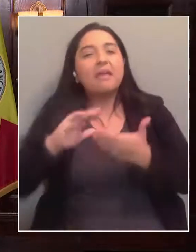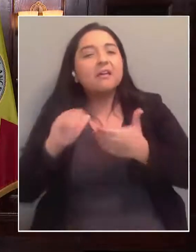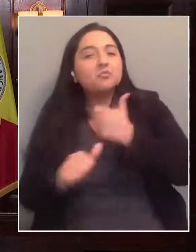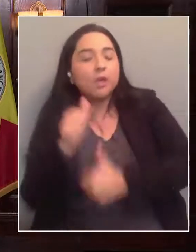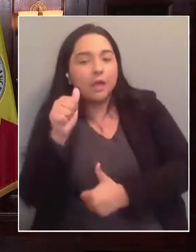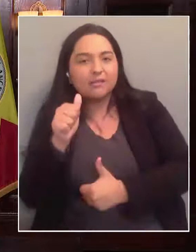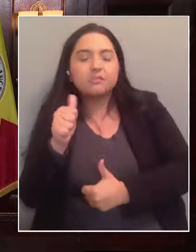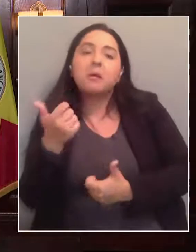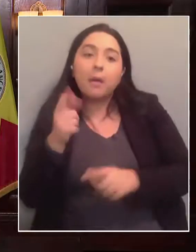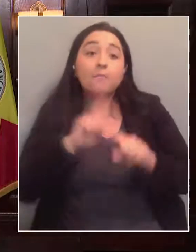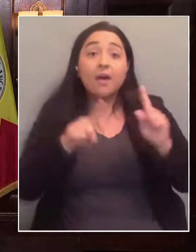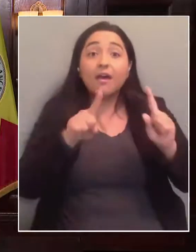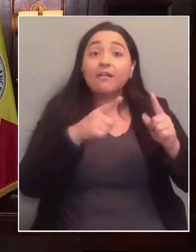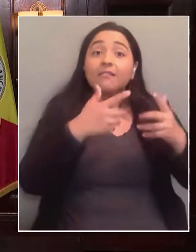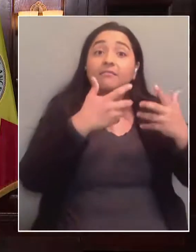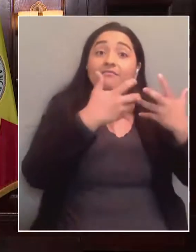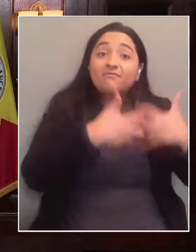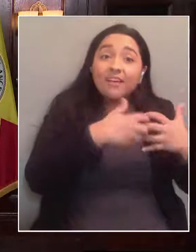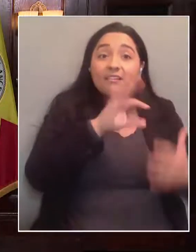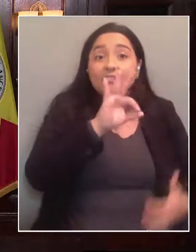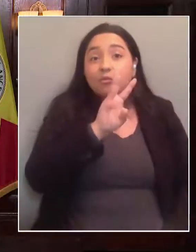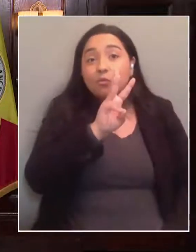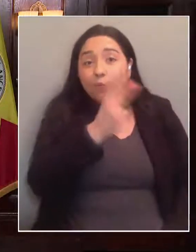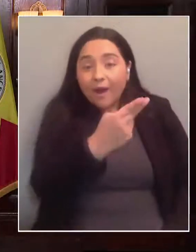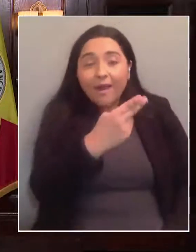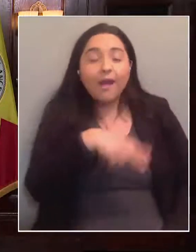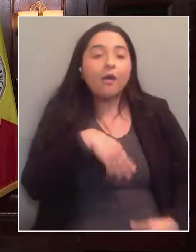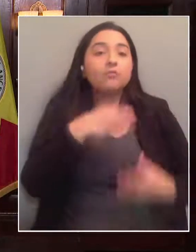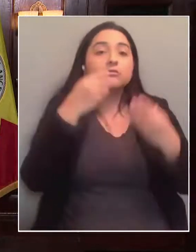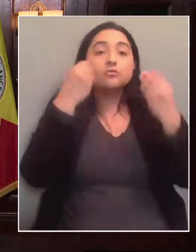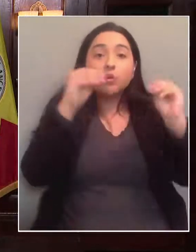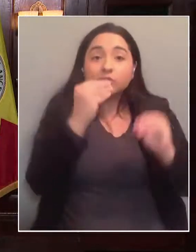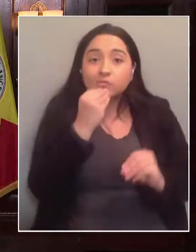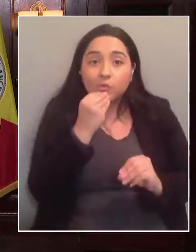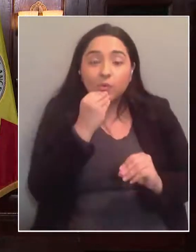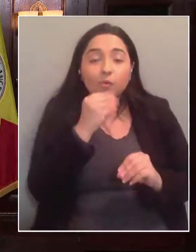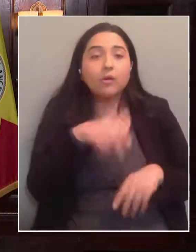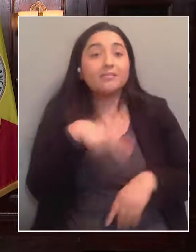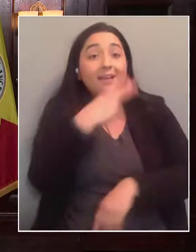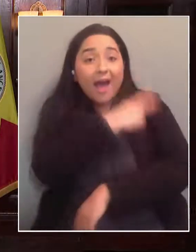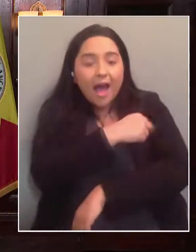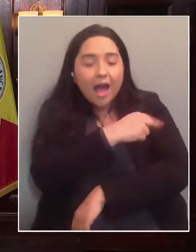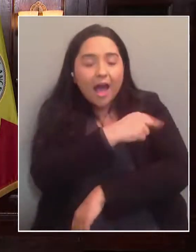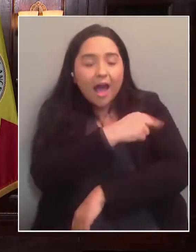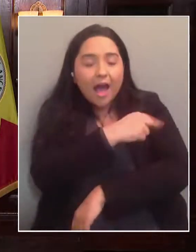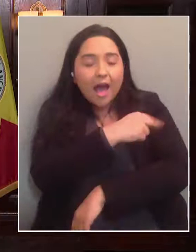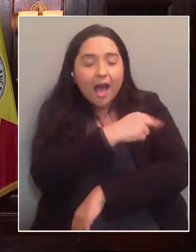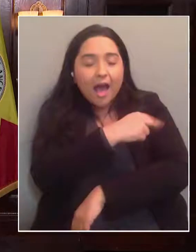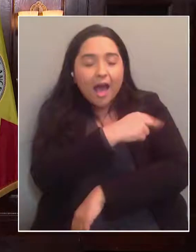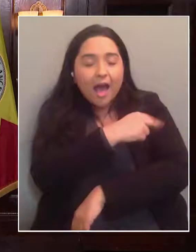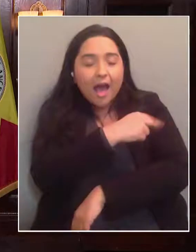BUT PEOPLE IN FACTORIES, PEOPLE IN GROCERY STORES, THOSE WHO WORK IN HOSPITALS. THEY NEED TO BE AT THE FRONT OF